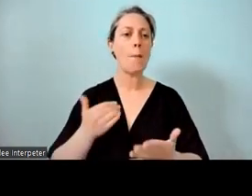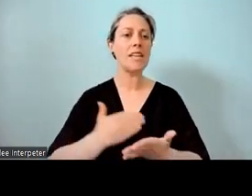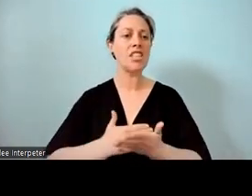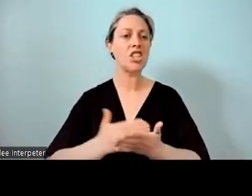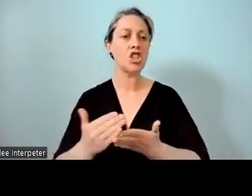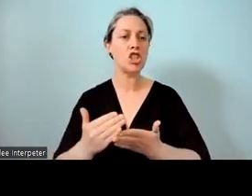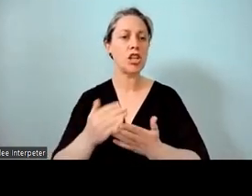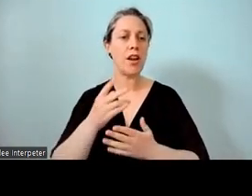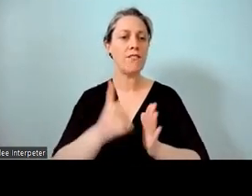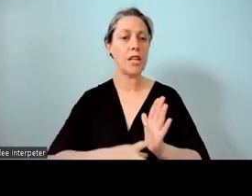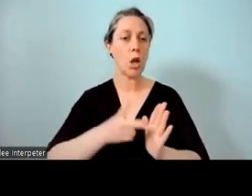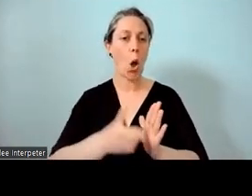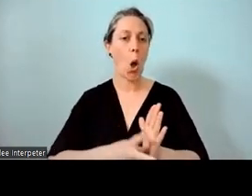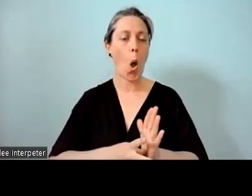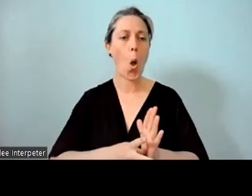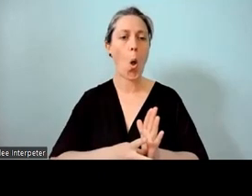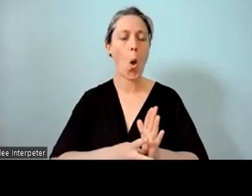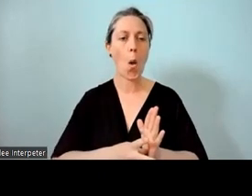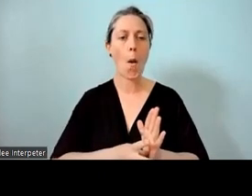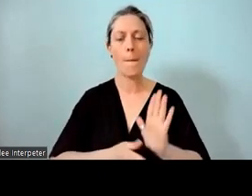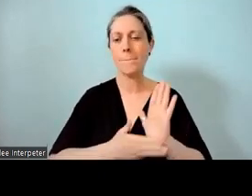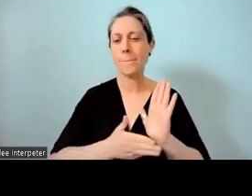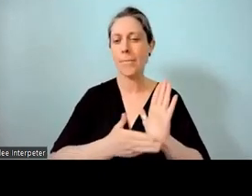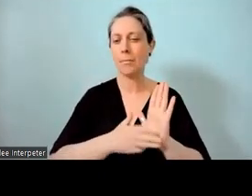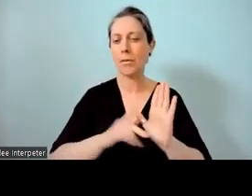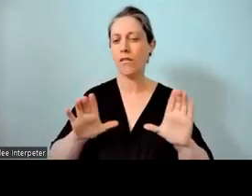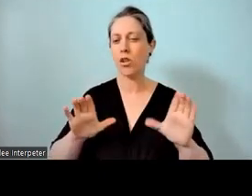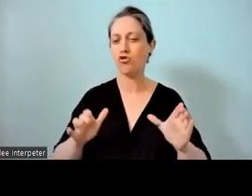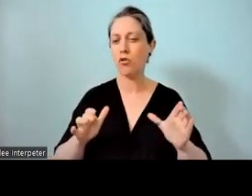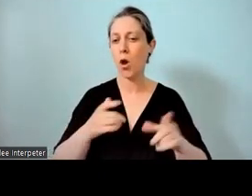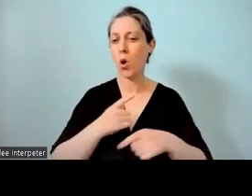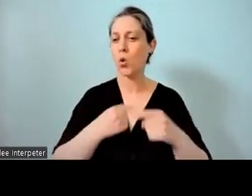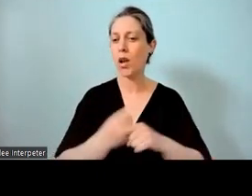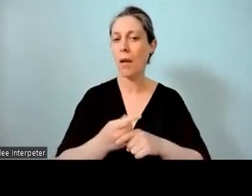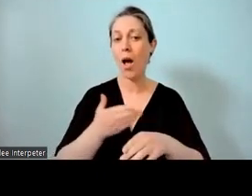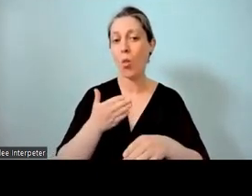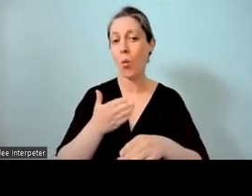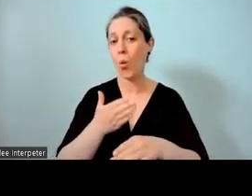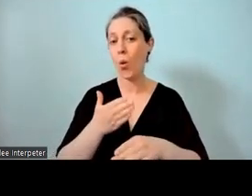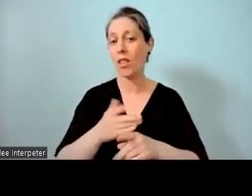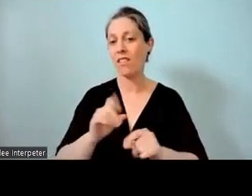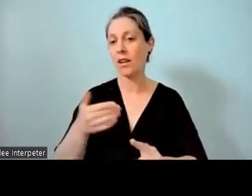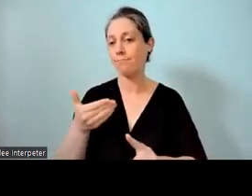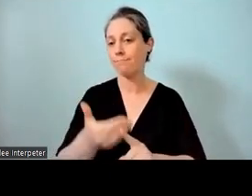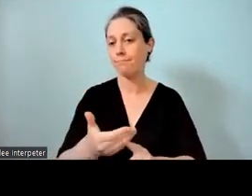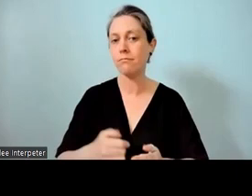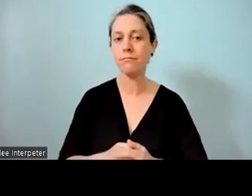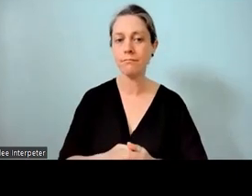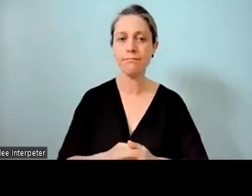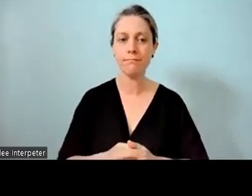of members of the group talking about the work that they've been engaged with as well. So thank you.